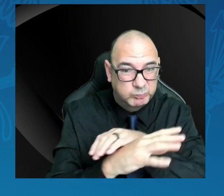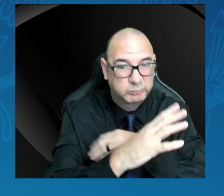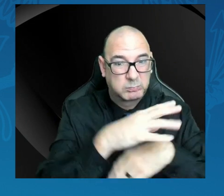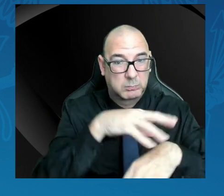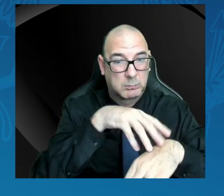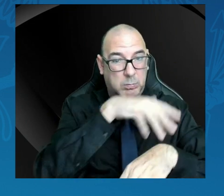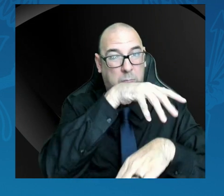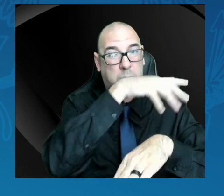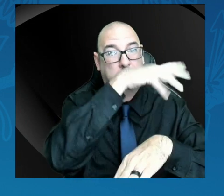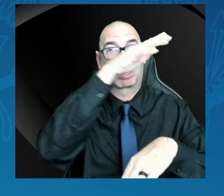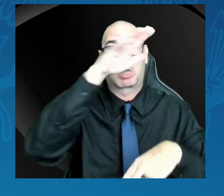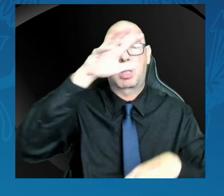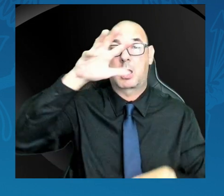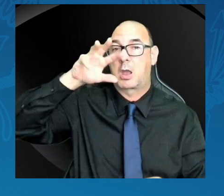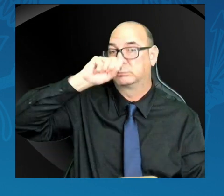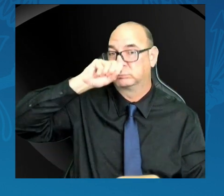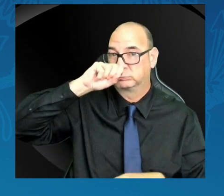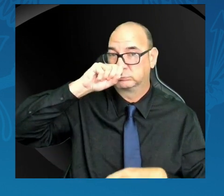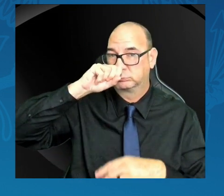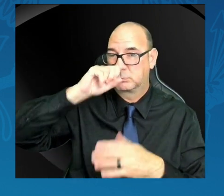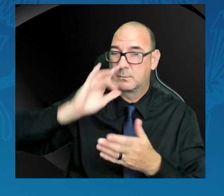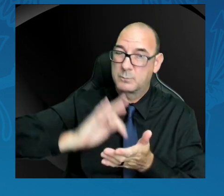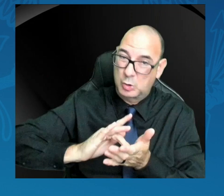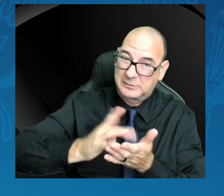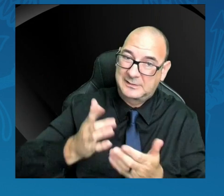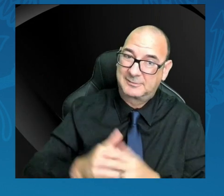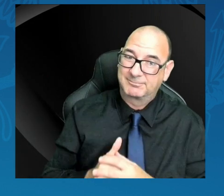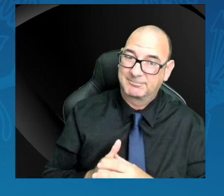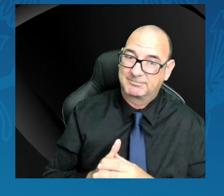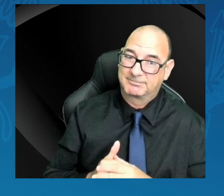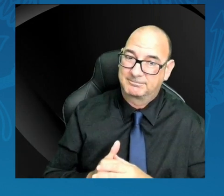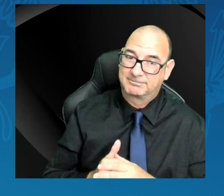Diesel fumes can cause headaches and nausea.